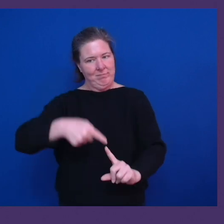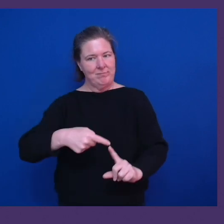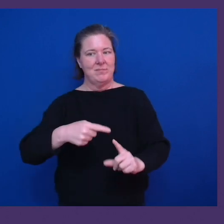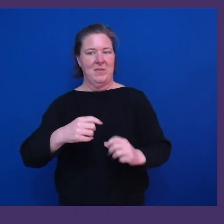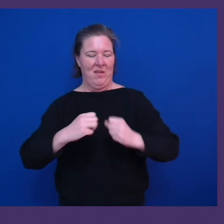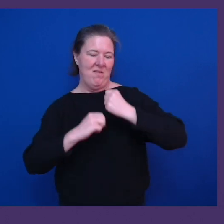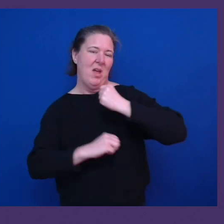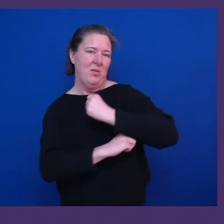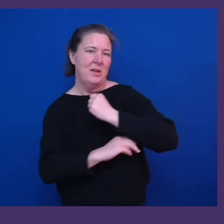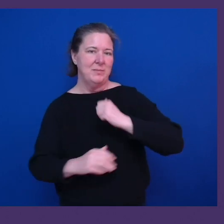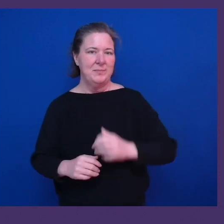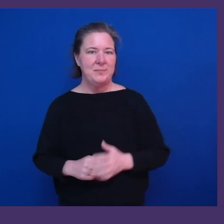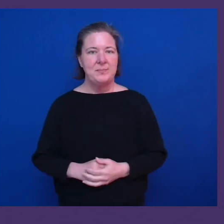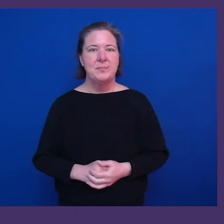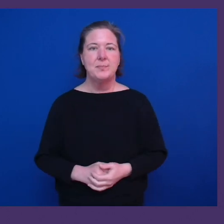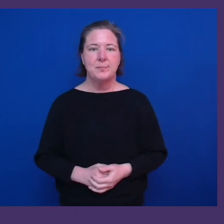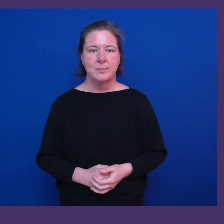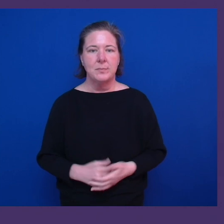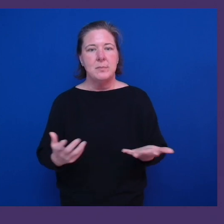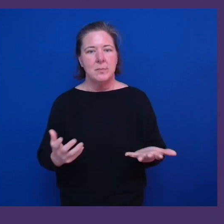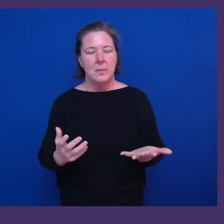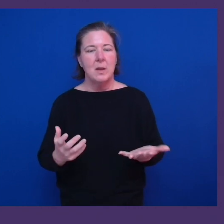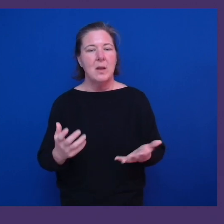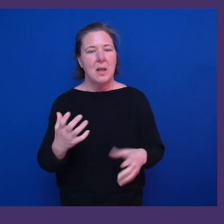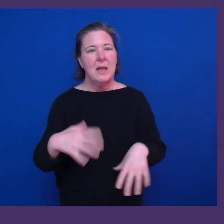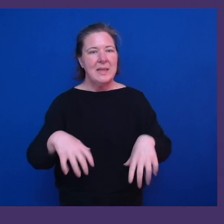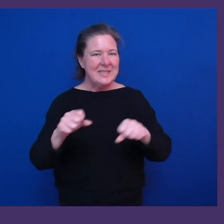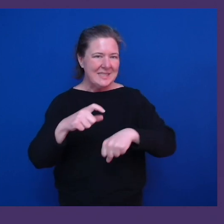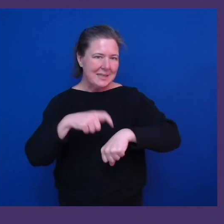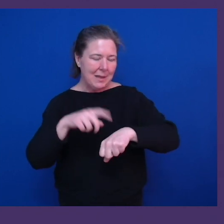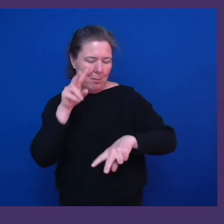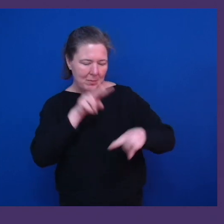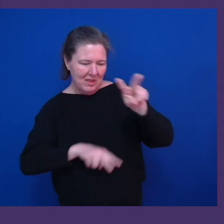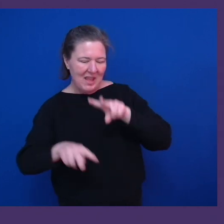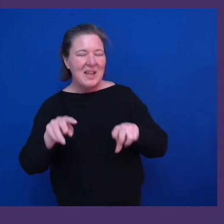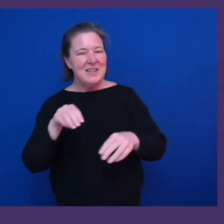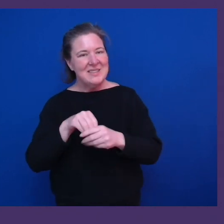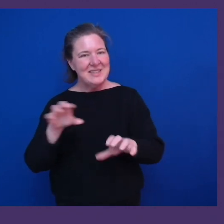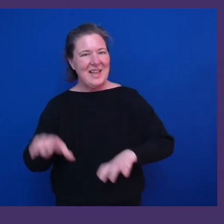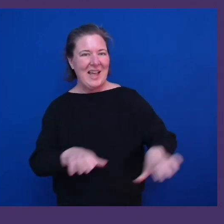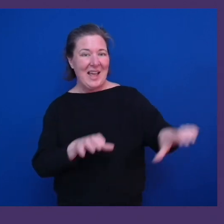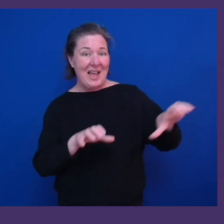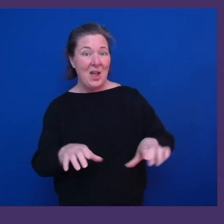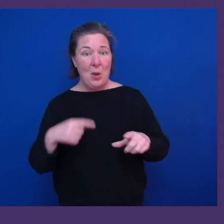So, let's take some time to look at this in action. And when we were deploying ChatAVPT, which we built